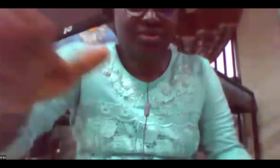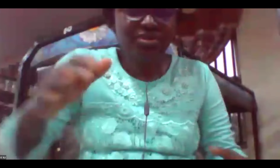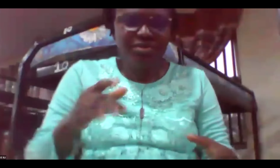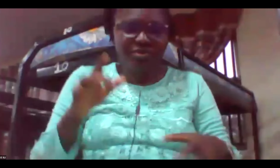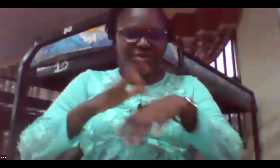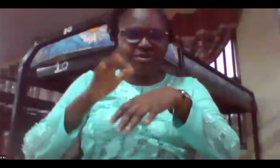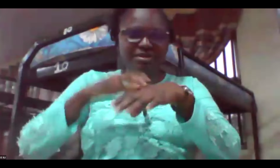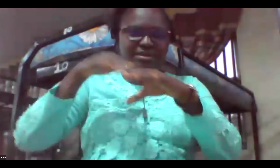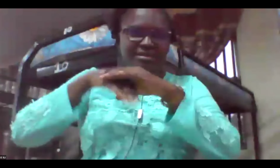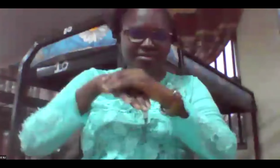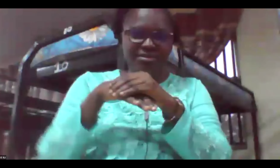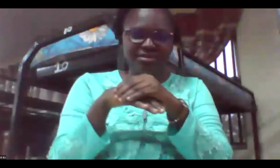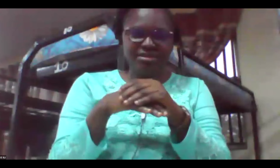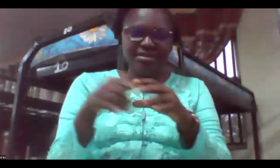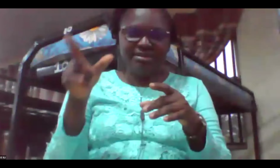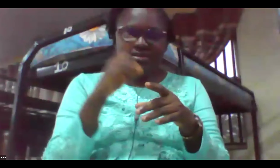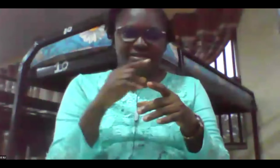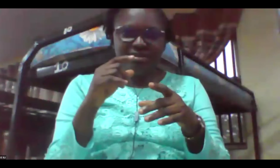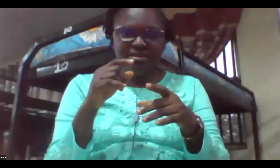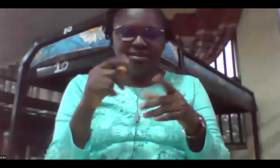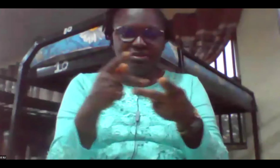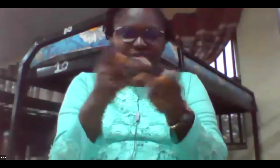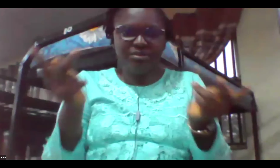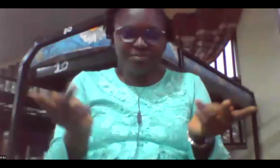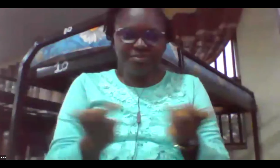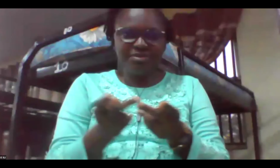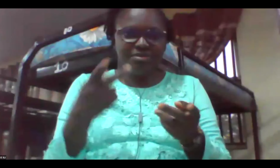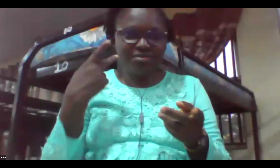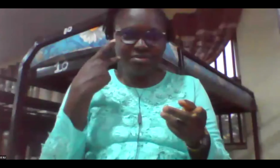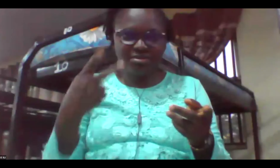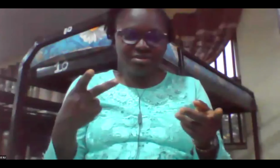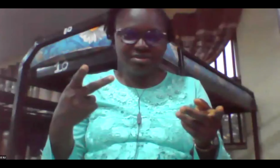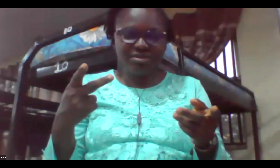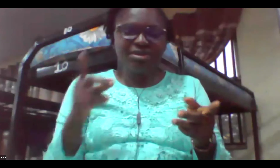under the accessibility. There is an there's a place where you you see what they call talk back.